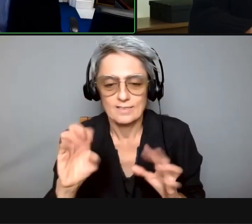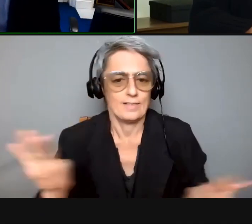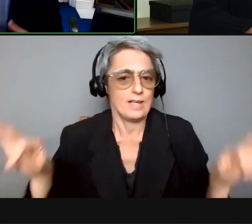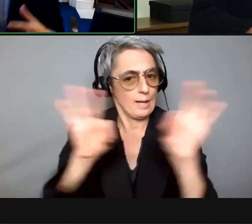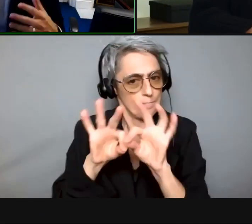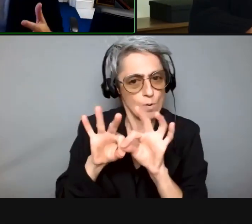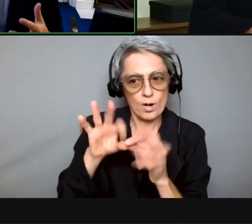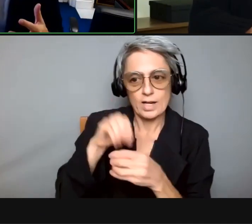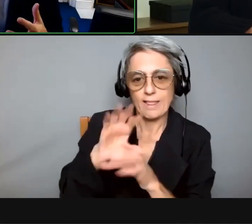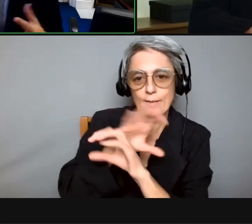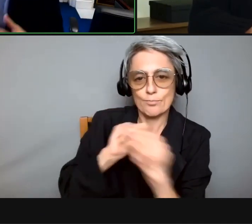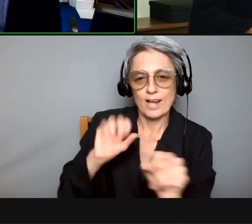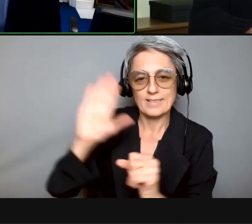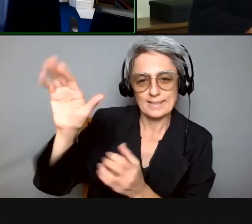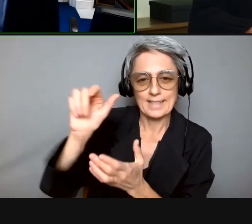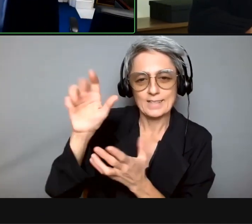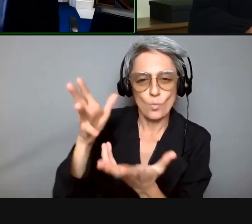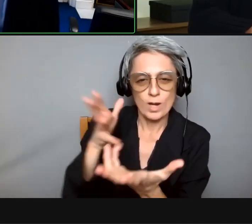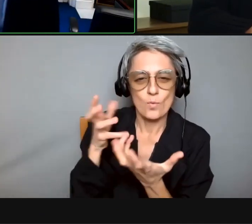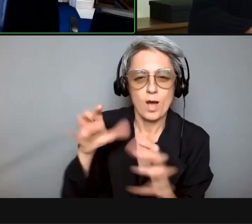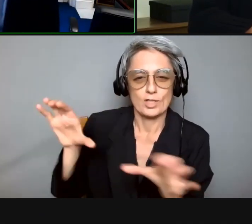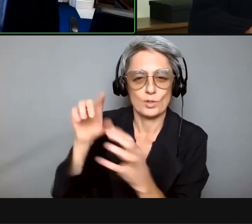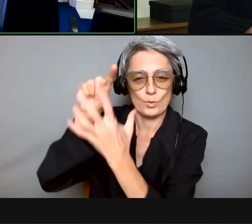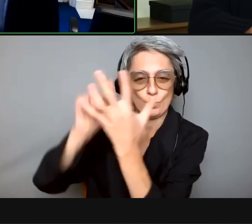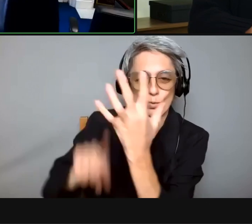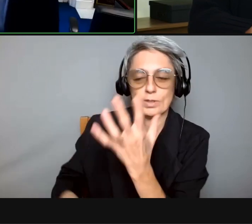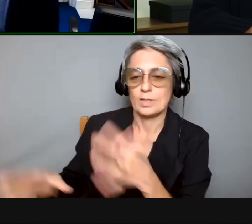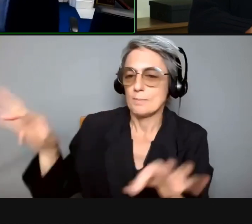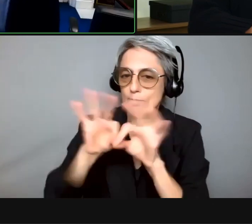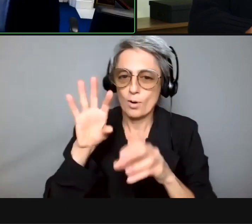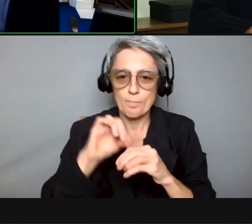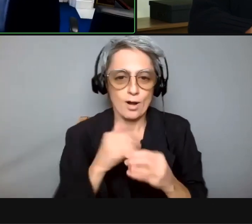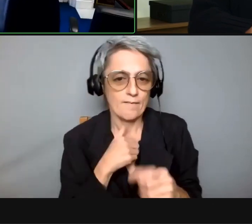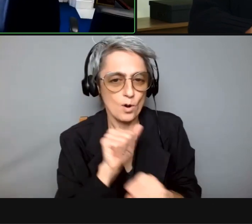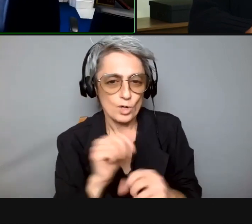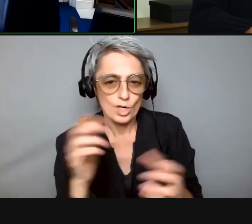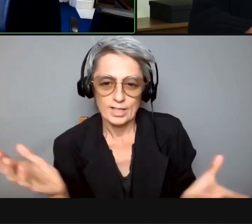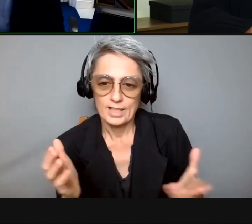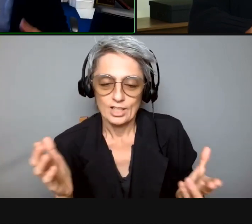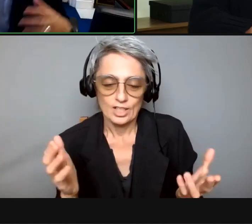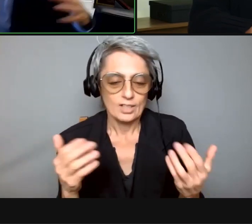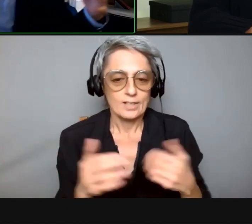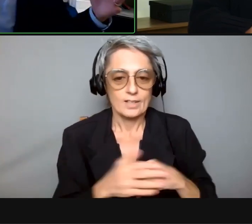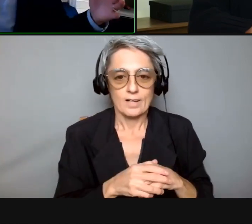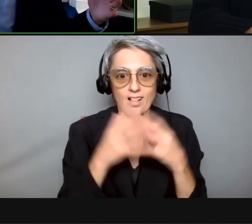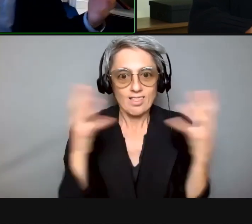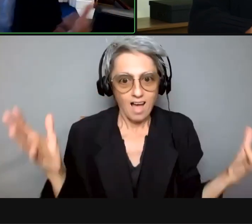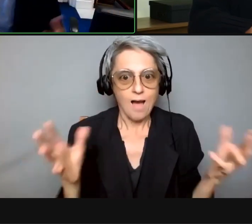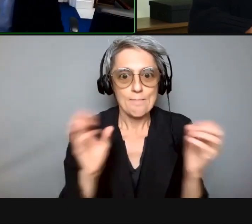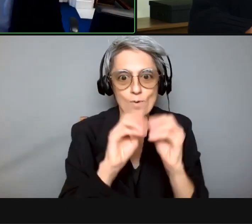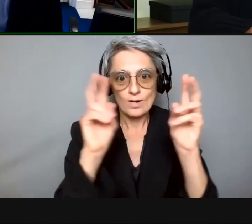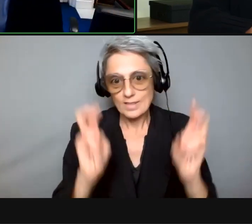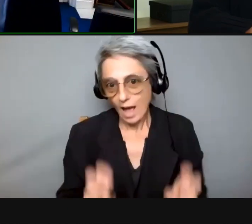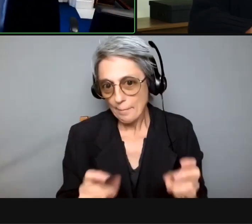and a core part of the work that we're doing here. So there's so much to talk about when you're when we're talking about sustainability,